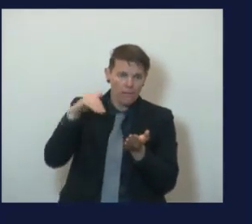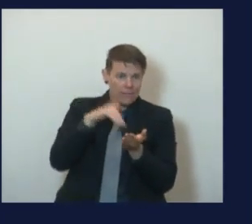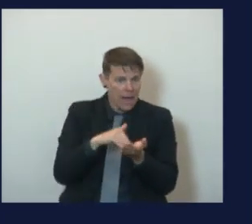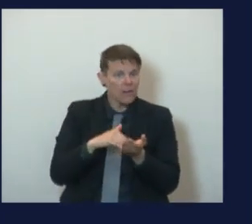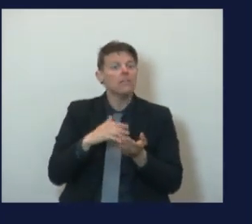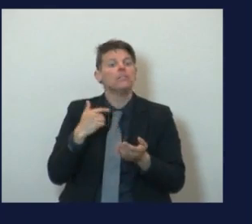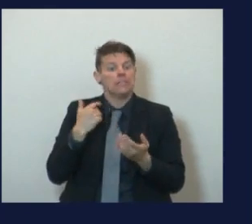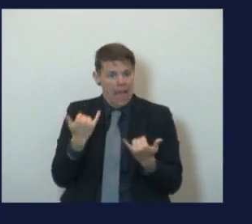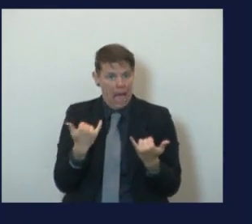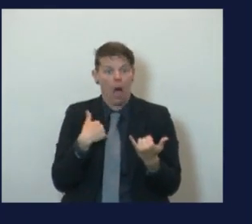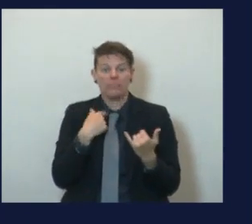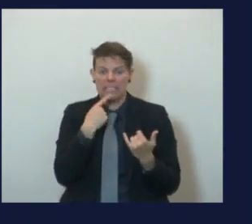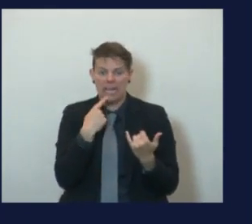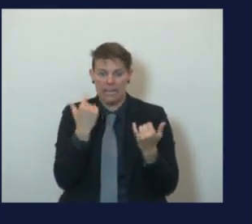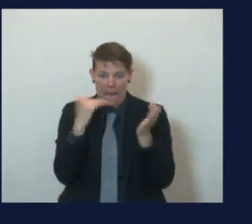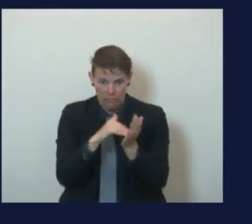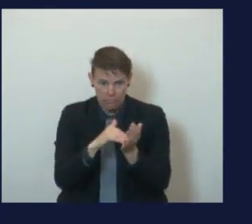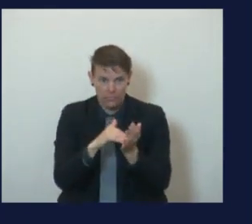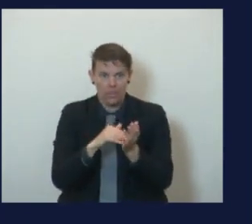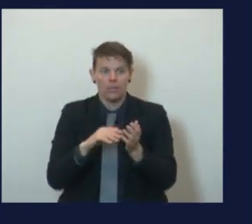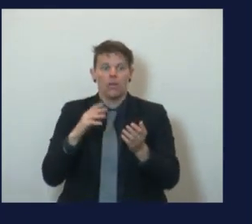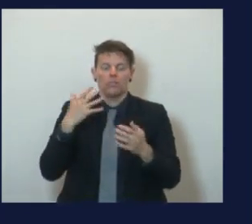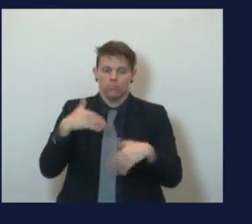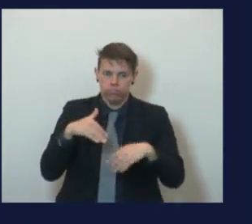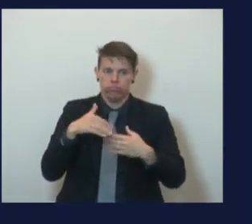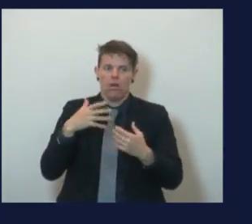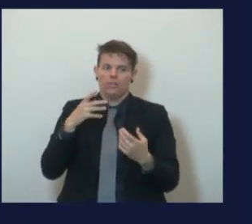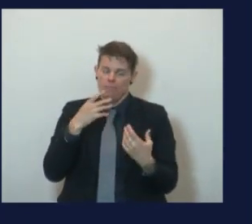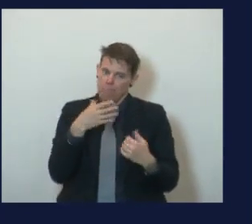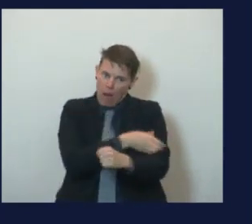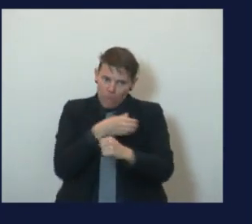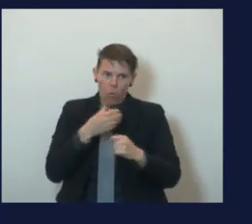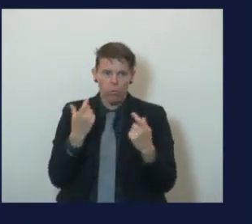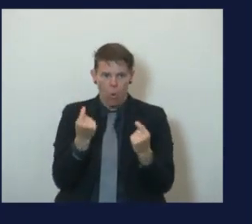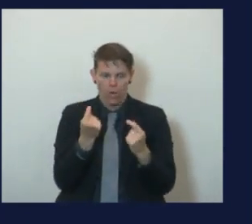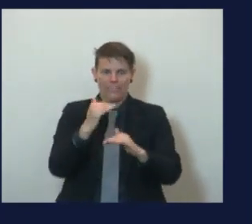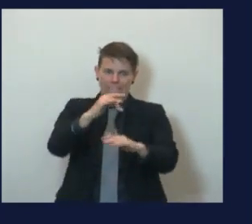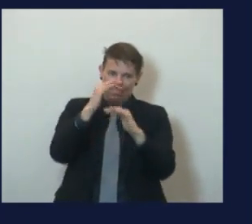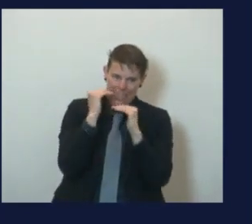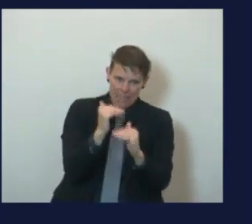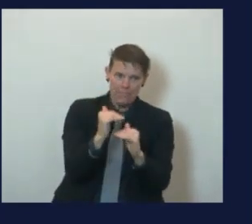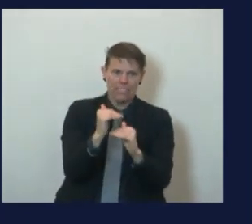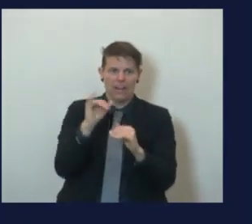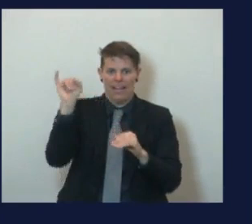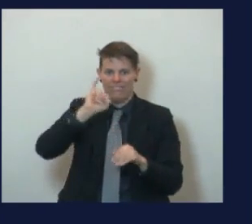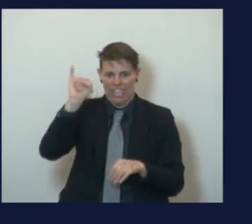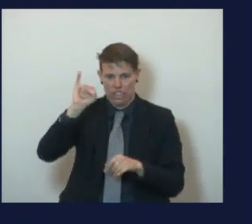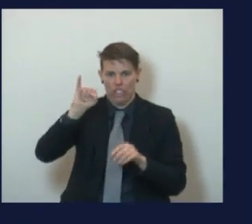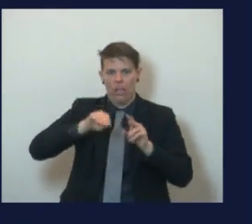. WE’VE SET IT AT EVERY PRESS CONFERENCE. I’M SAYING IT AGAIN.